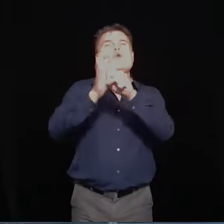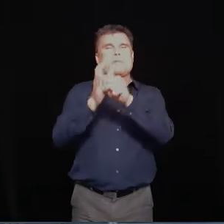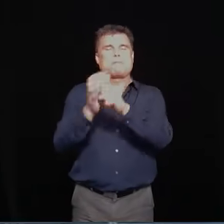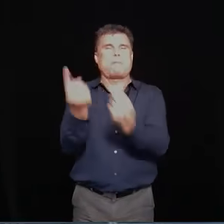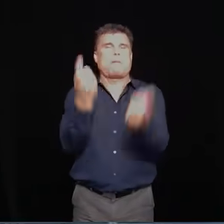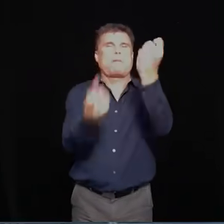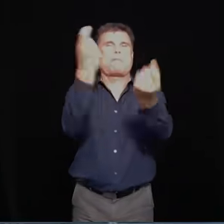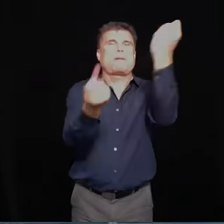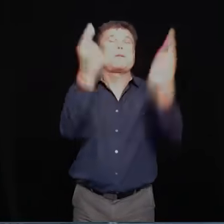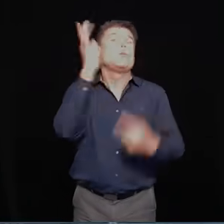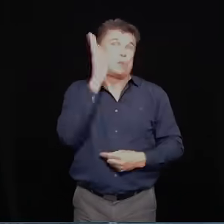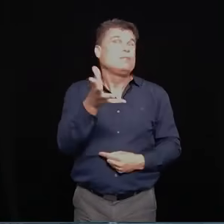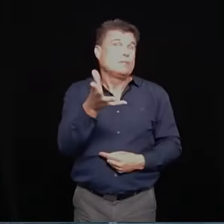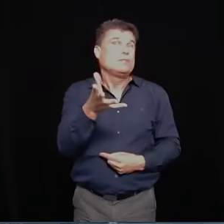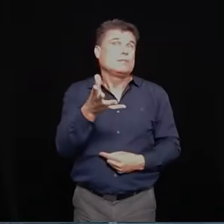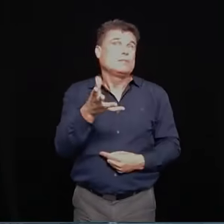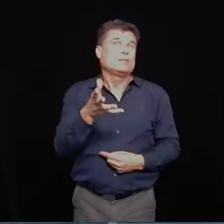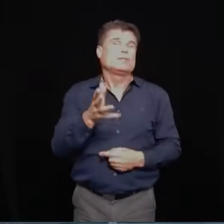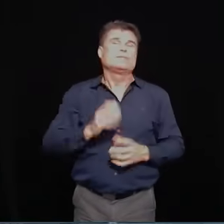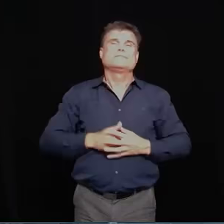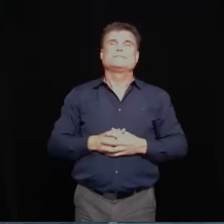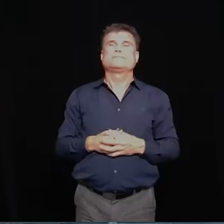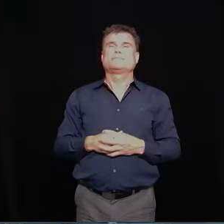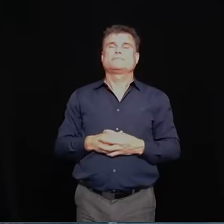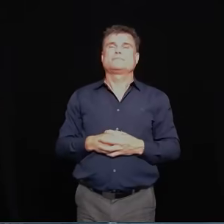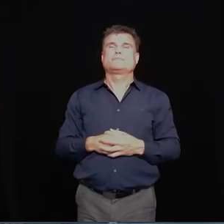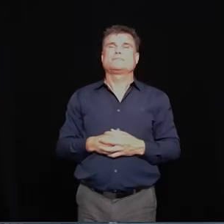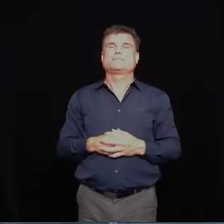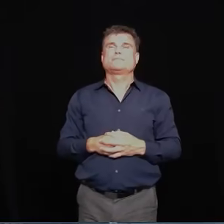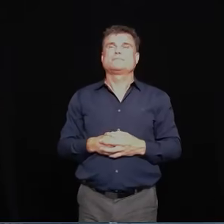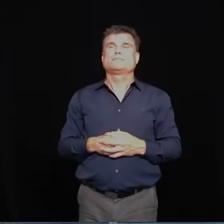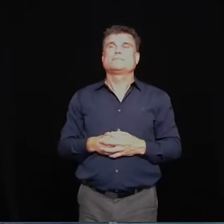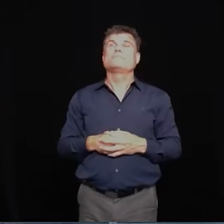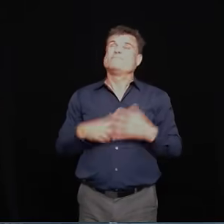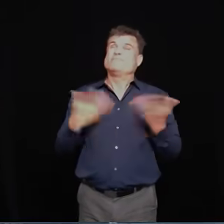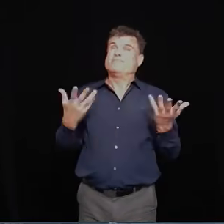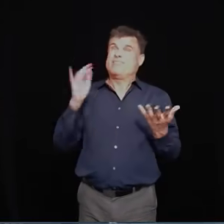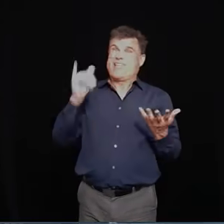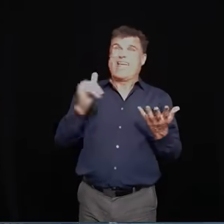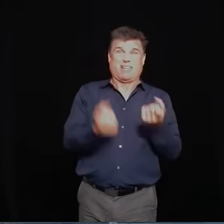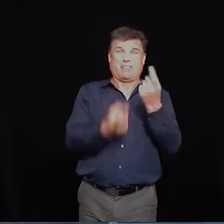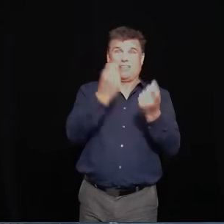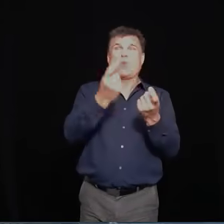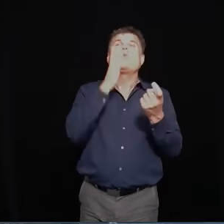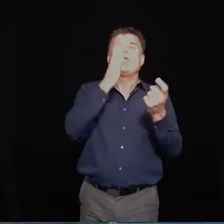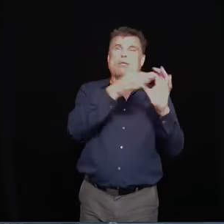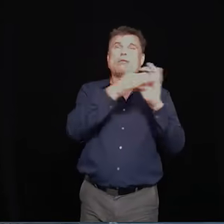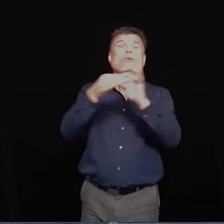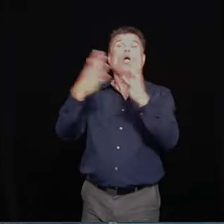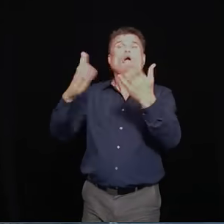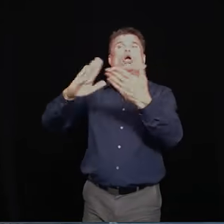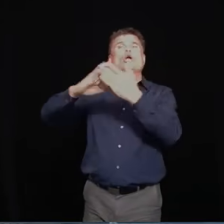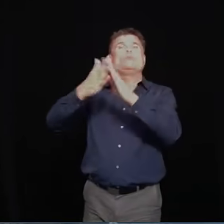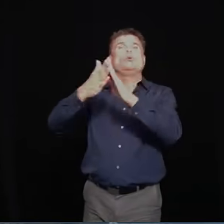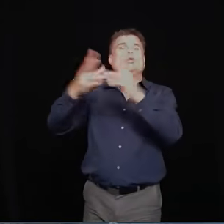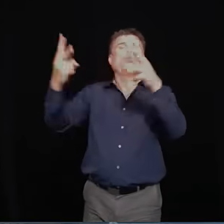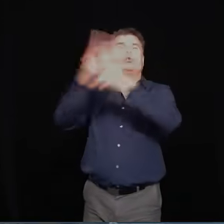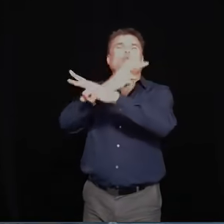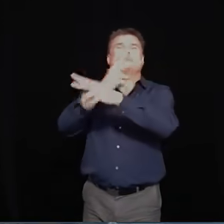in the coming weeks. The next question comes from global news. Doctor Henry